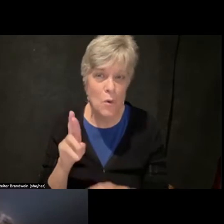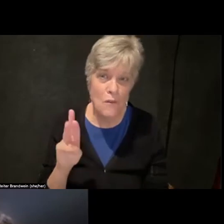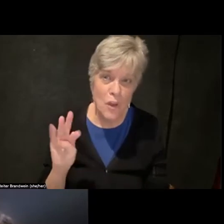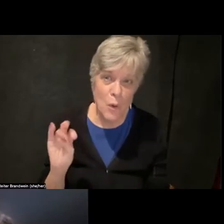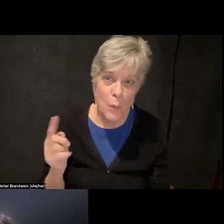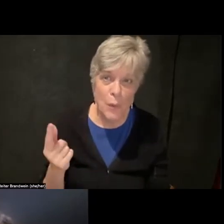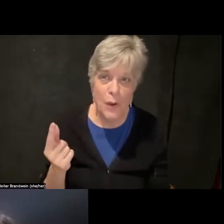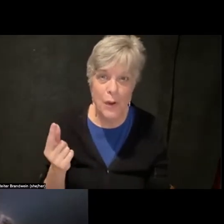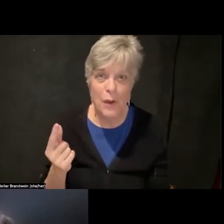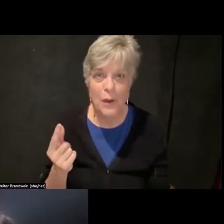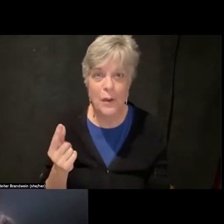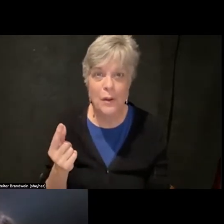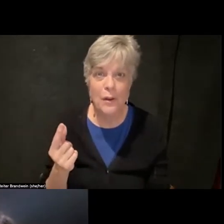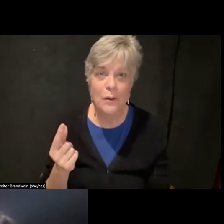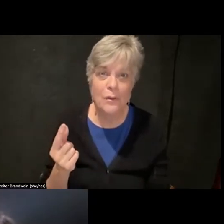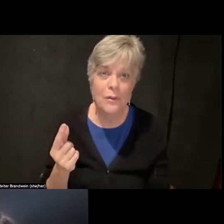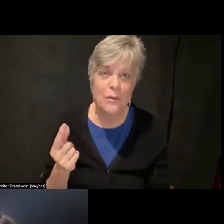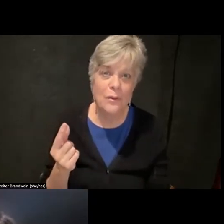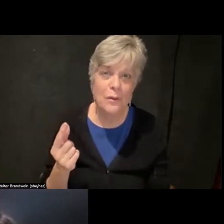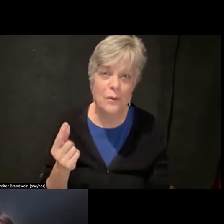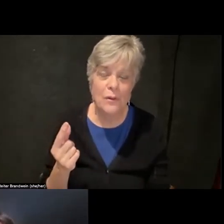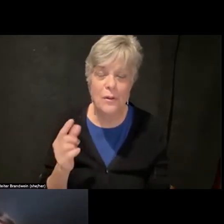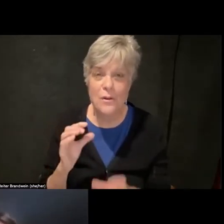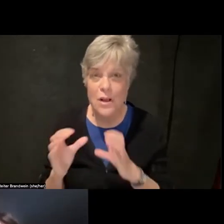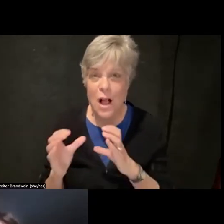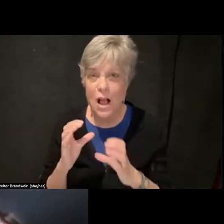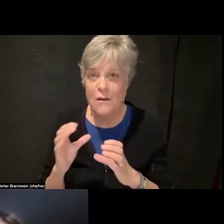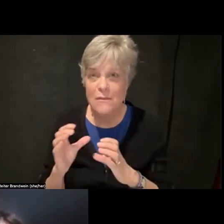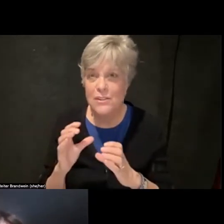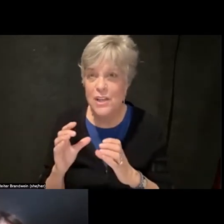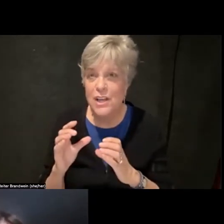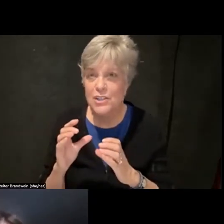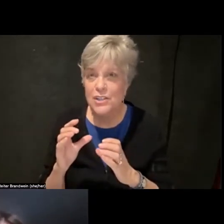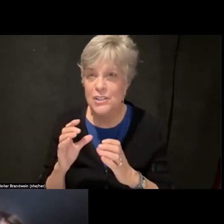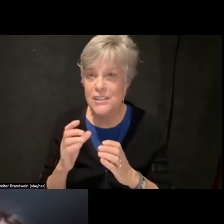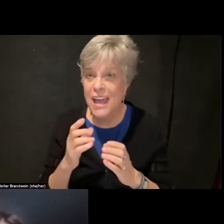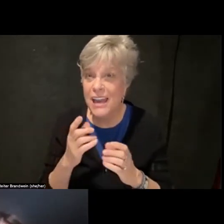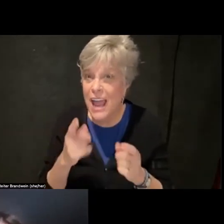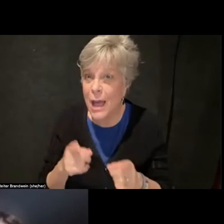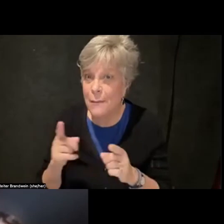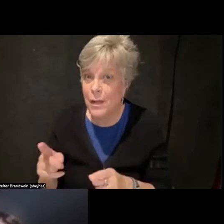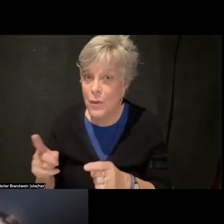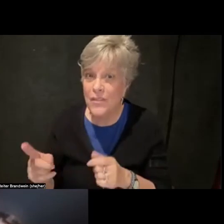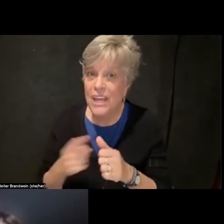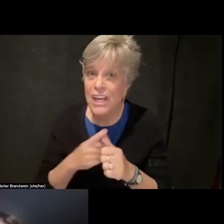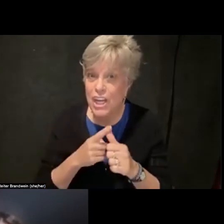those conversations of that initial intake process. I guess the other thing too,